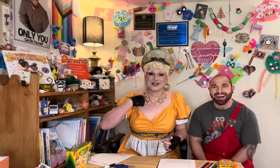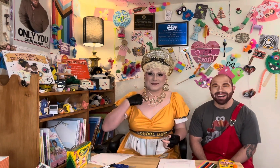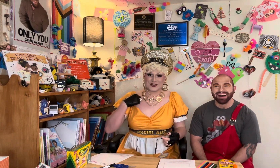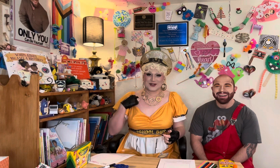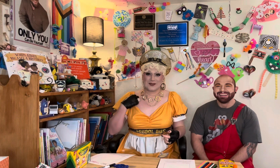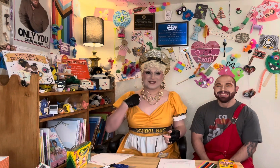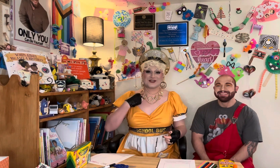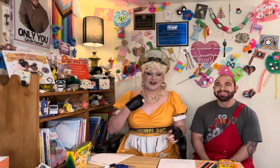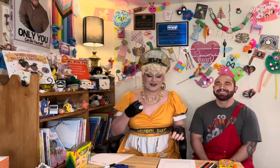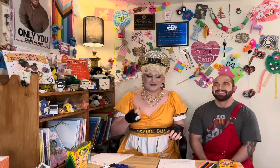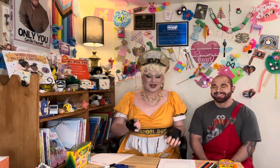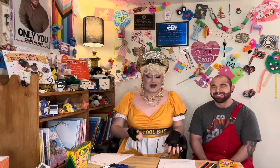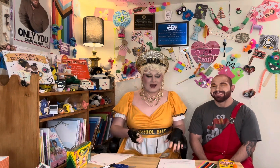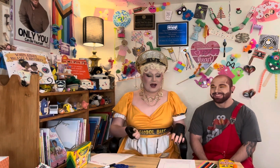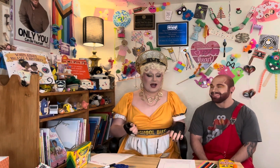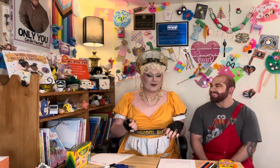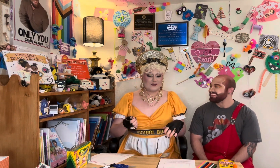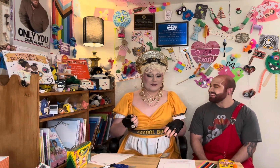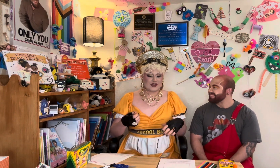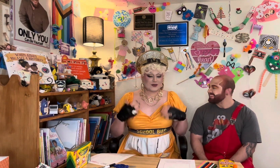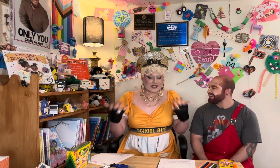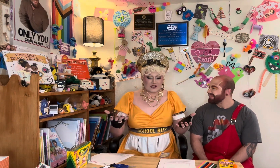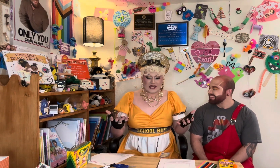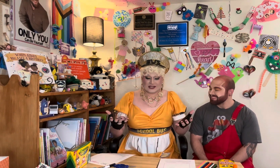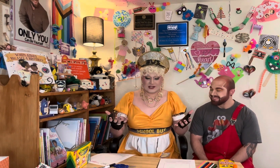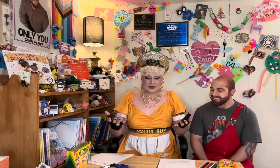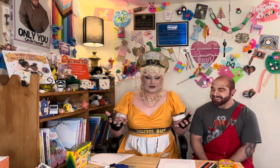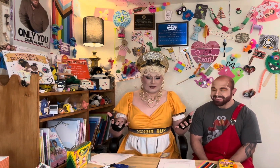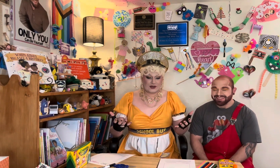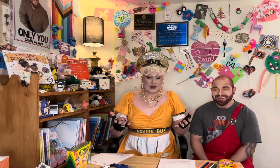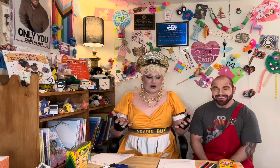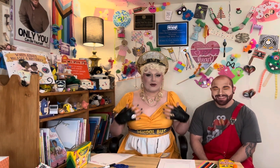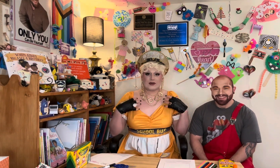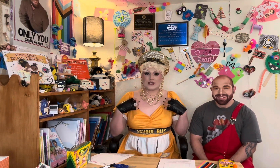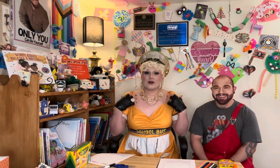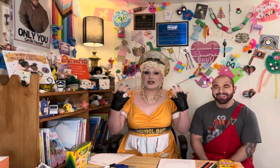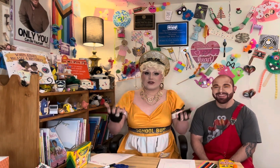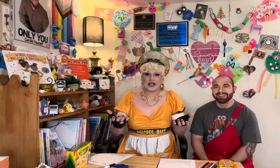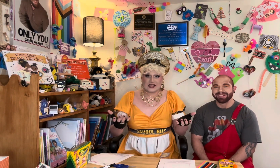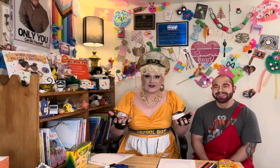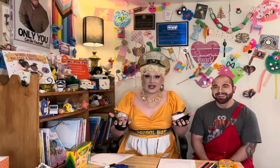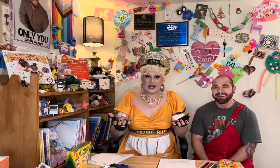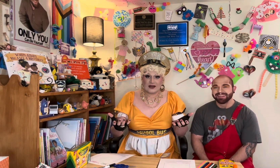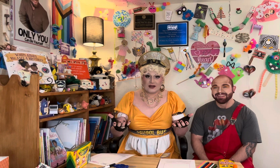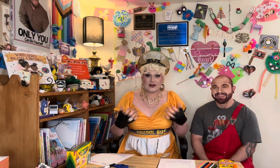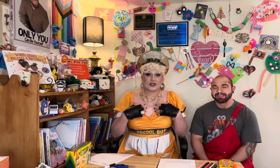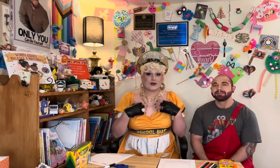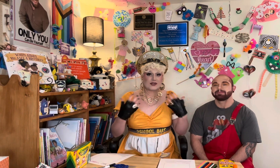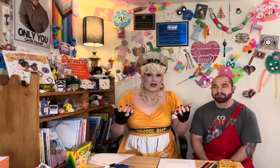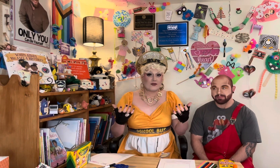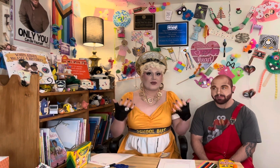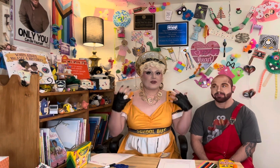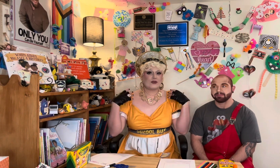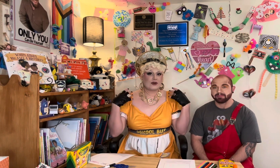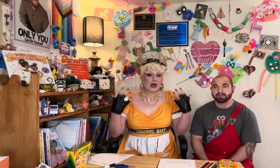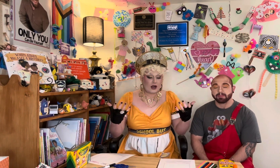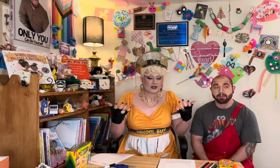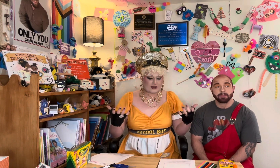Mr. Buster the Bus Driver. Um, Mr. Buster likes to, you know, show his creativity, show himself through ART!